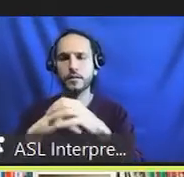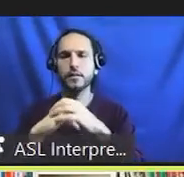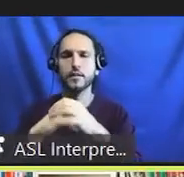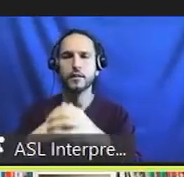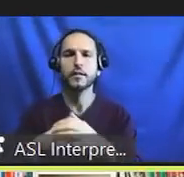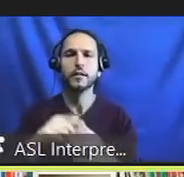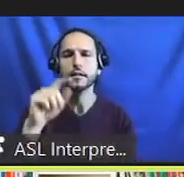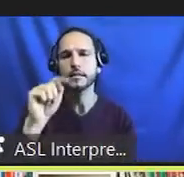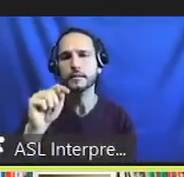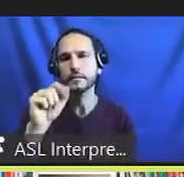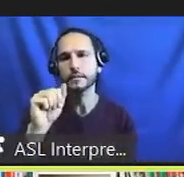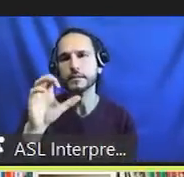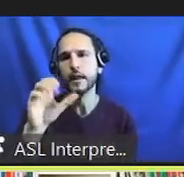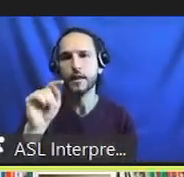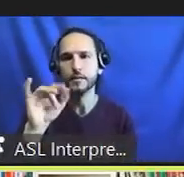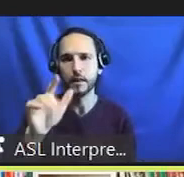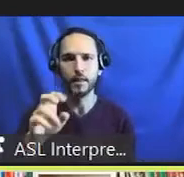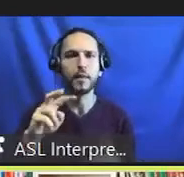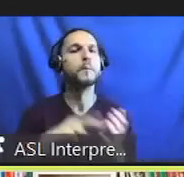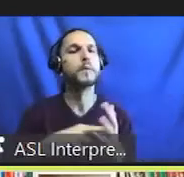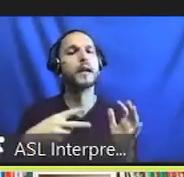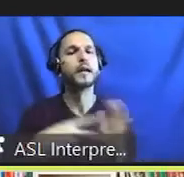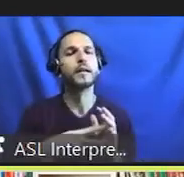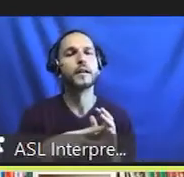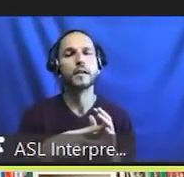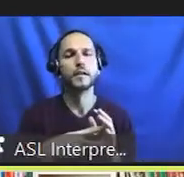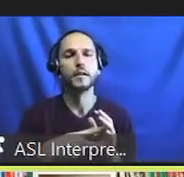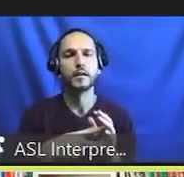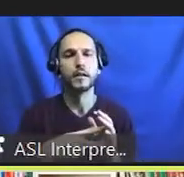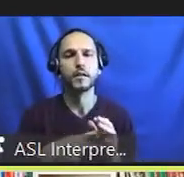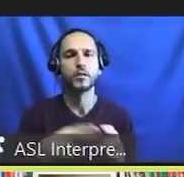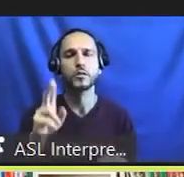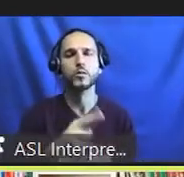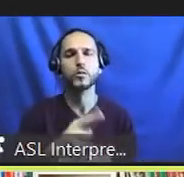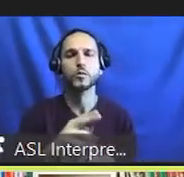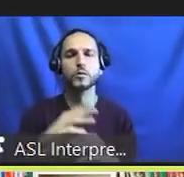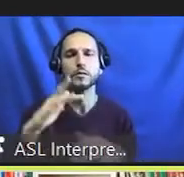And tactile signing it refers to signing using touch.